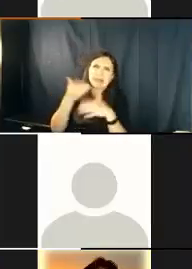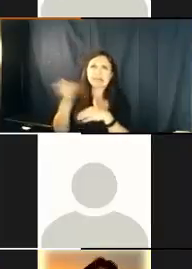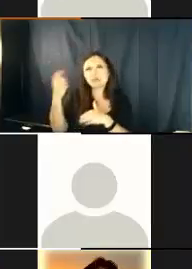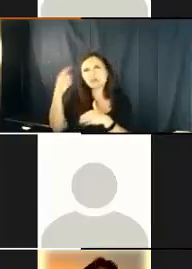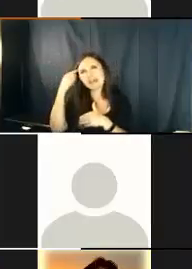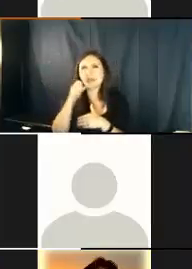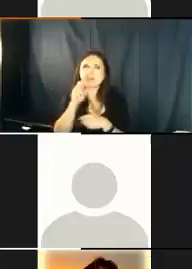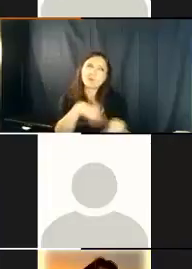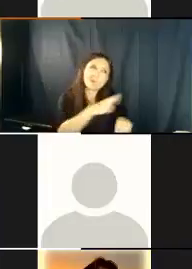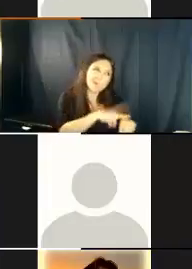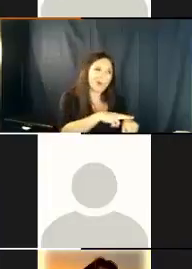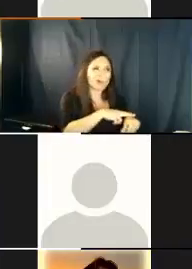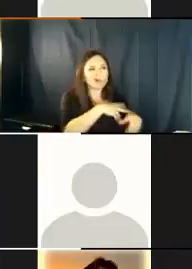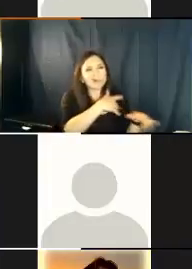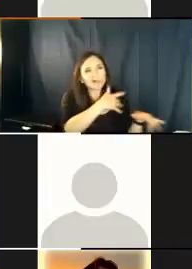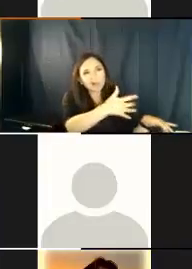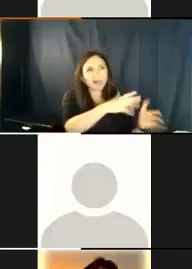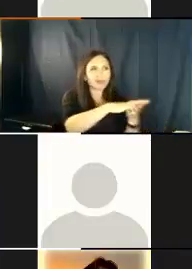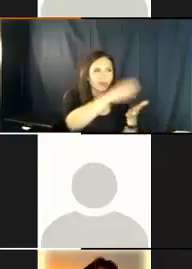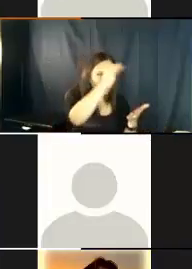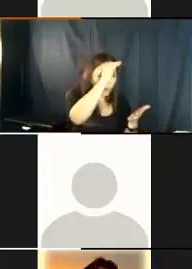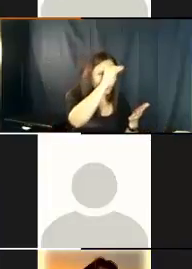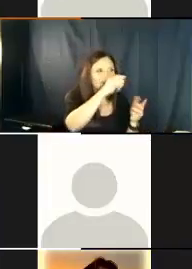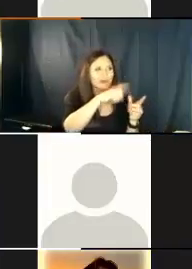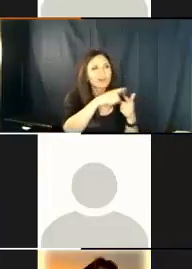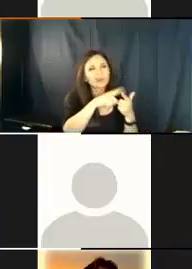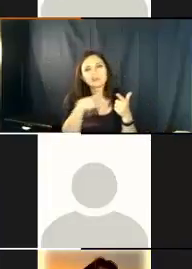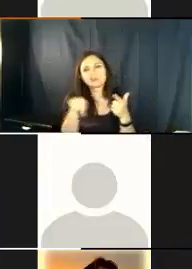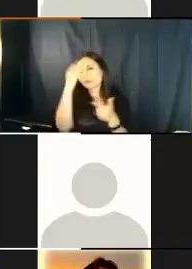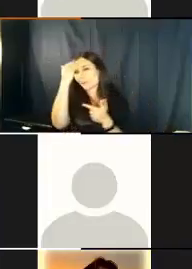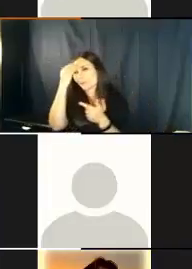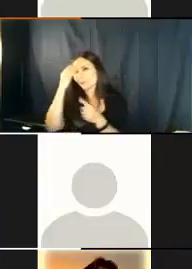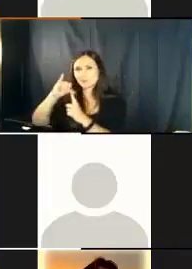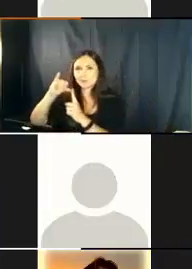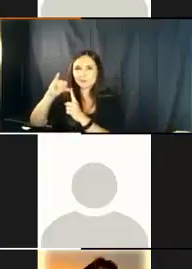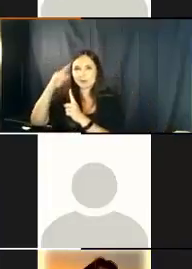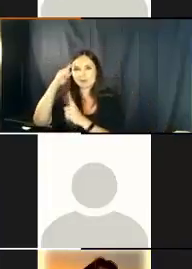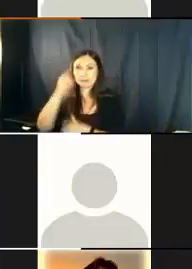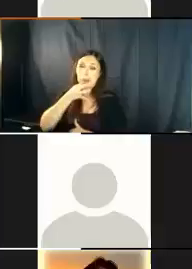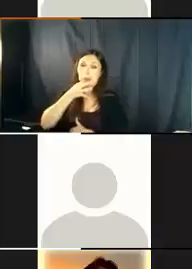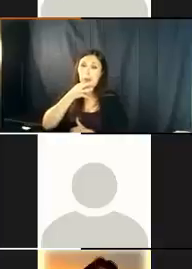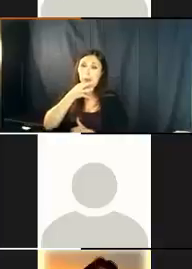You know we've got these YouTube channels and they're people who consider themselves experts at what they do.